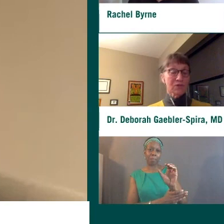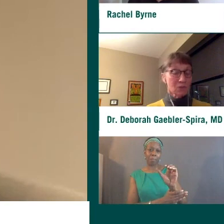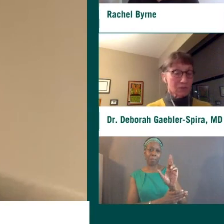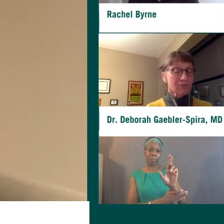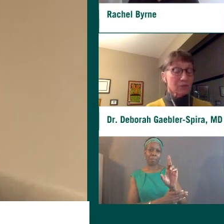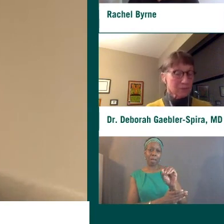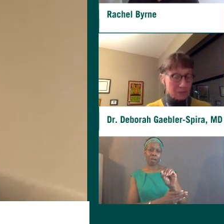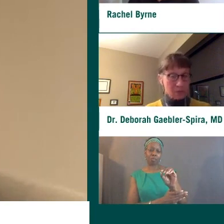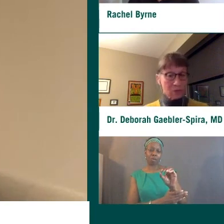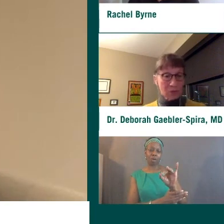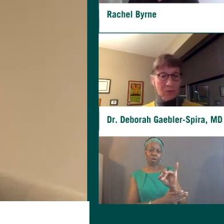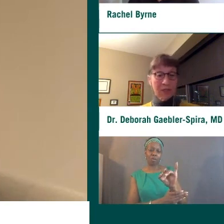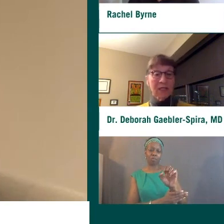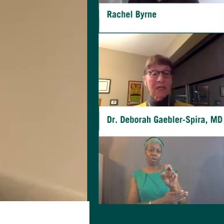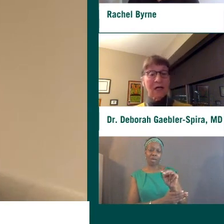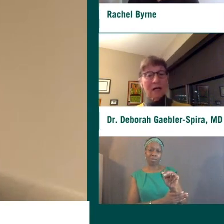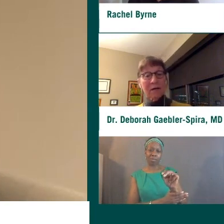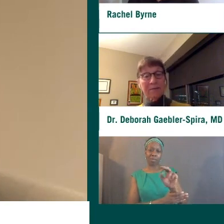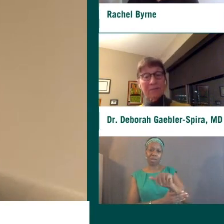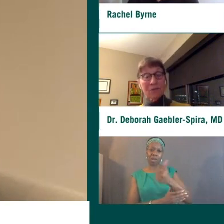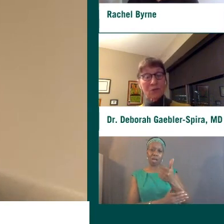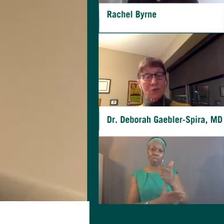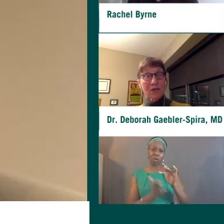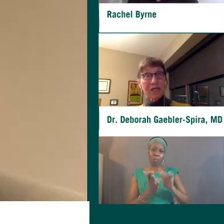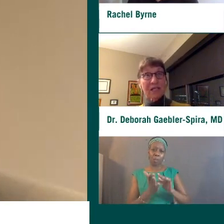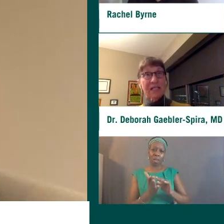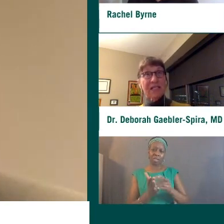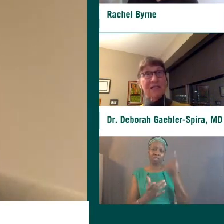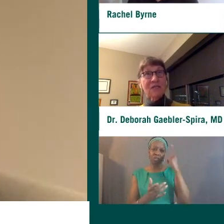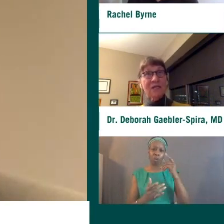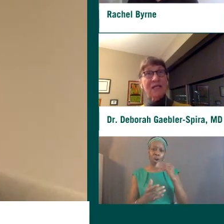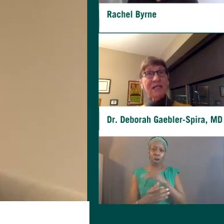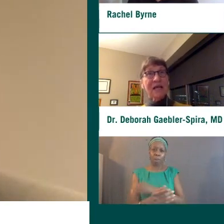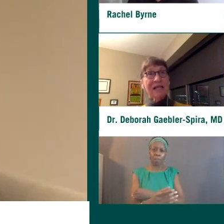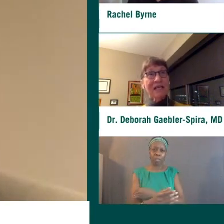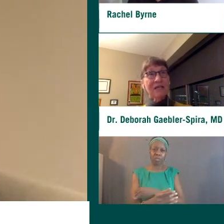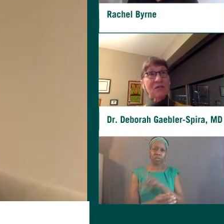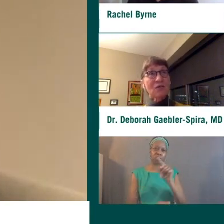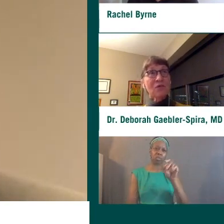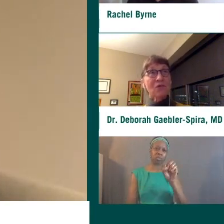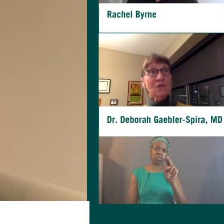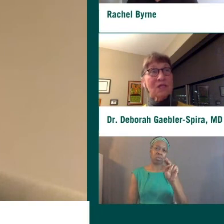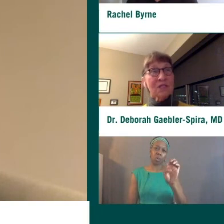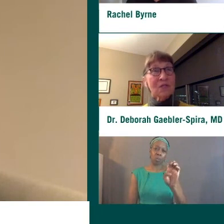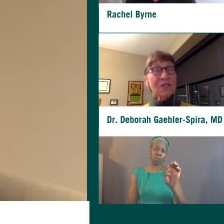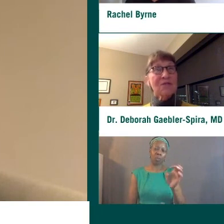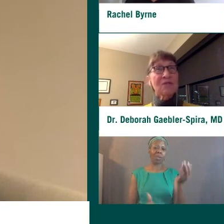for muscle tone. So it is, again, as Theresa says.